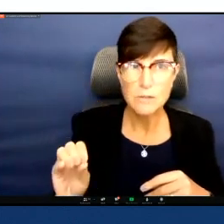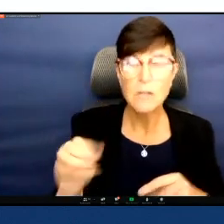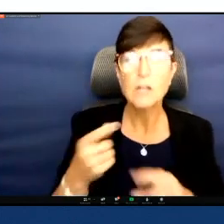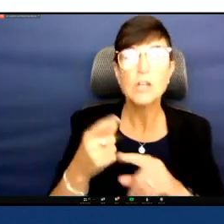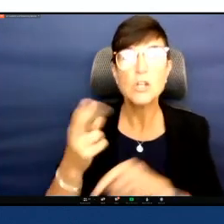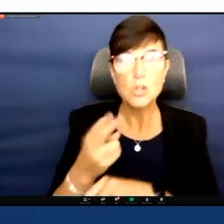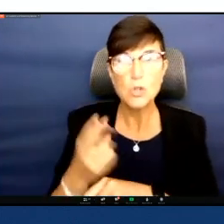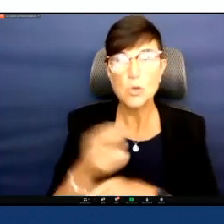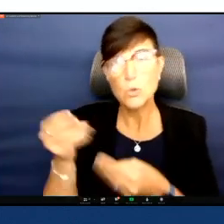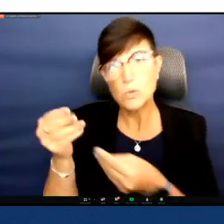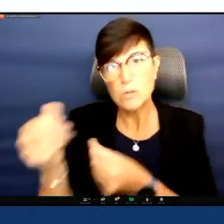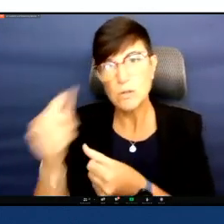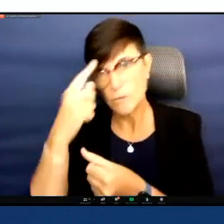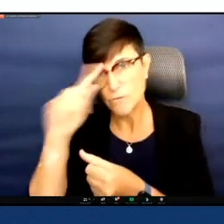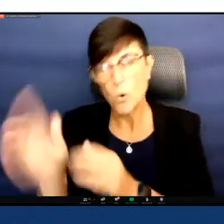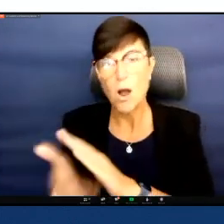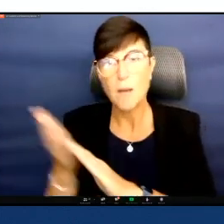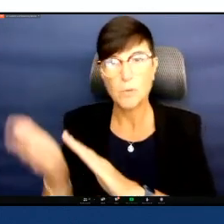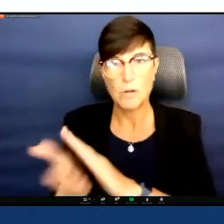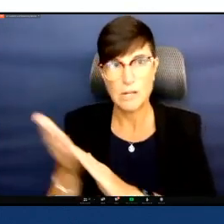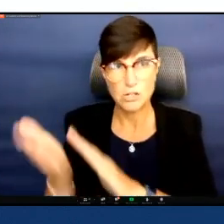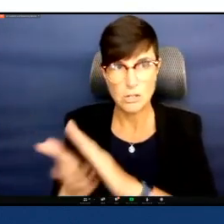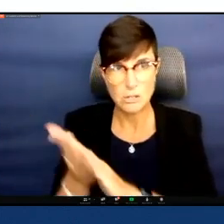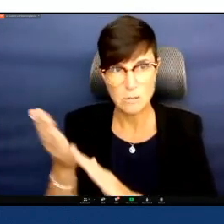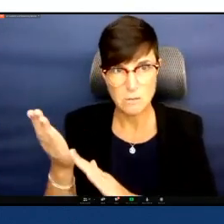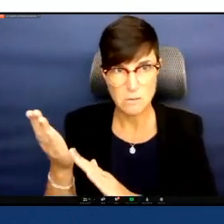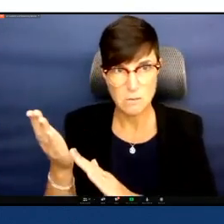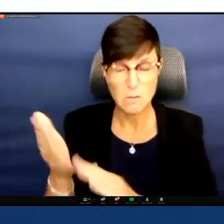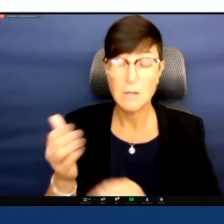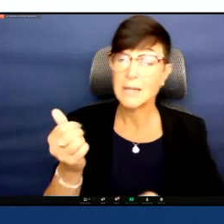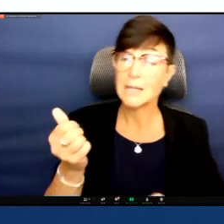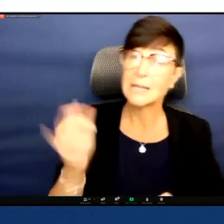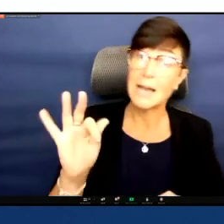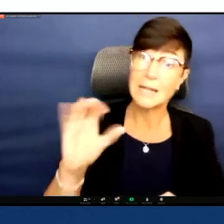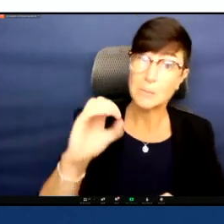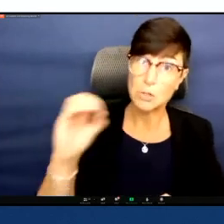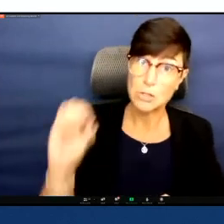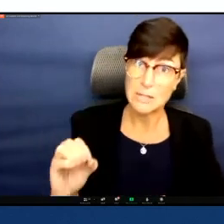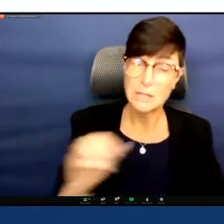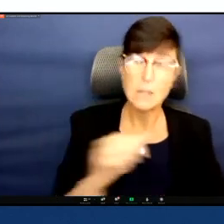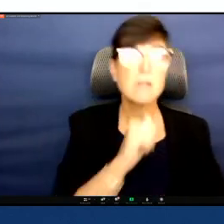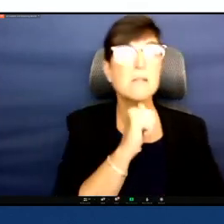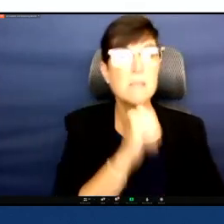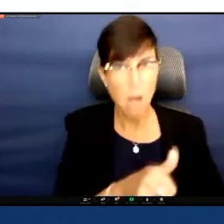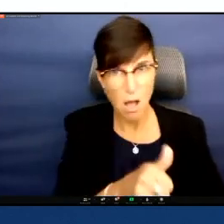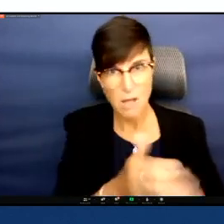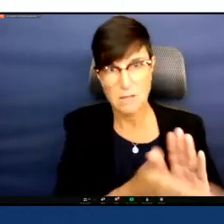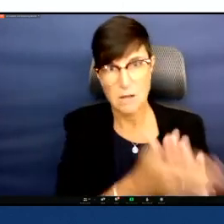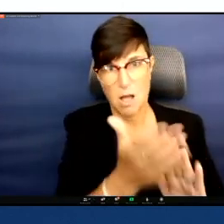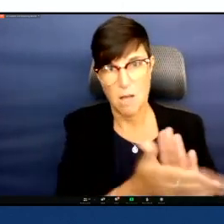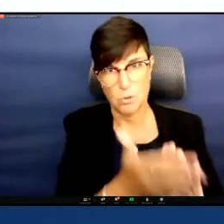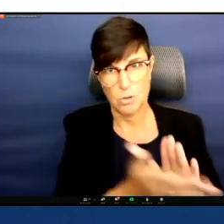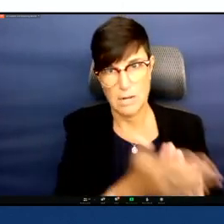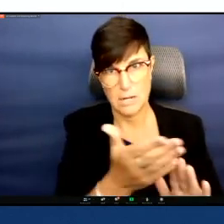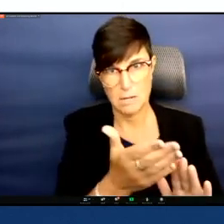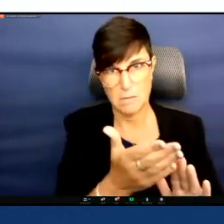Approximately 1.3 billion, or 19%, are non-operating budgets, and this includes budgets like the restricted funds